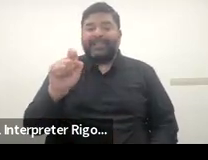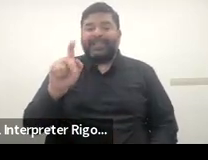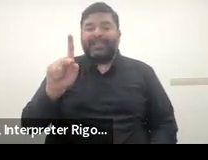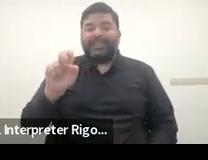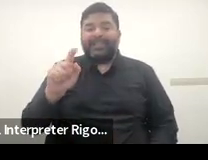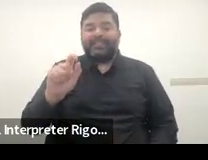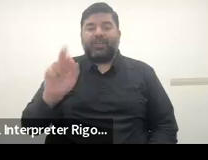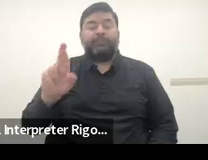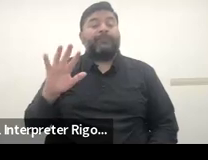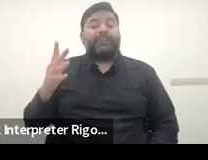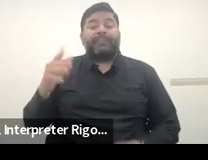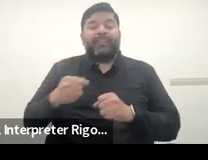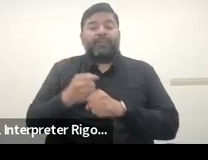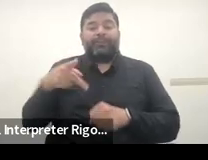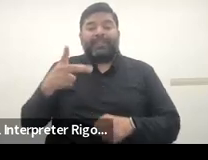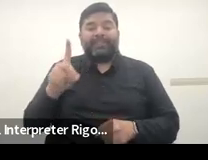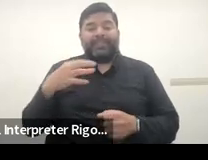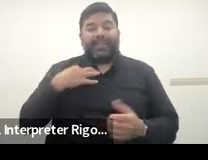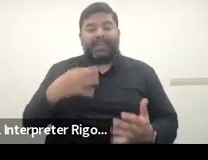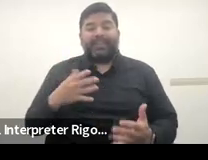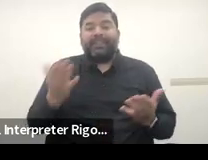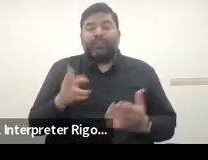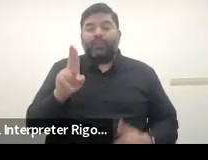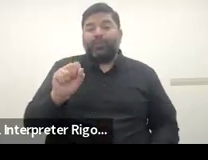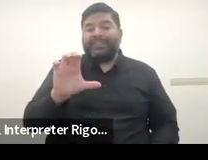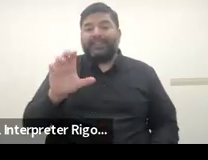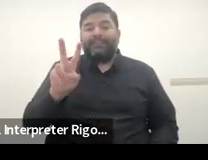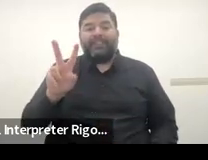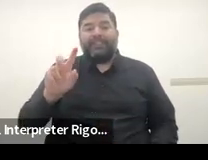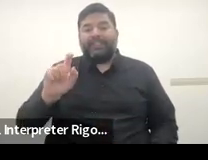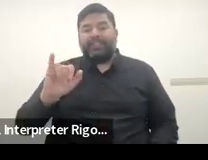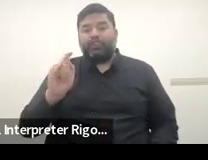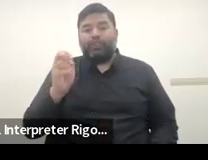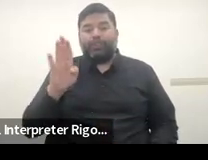fifth year PhD candidate in the USC Viterbi School of Engineering advised by Jesse Thomasson in